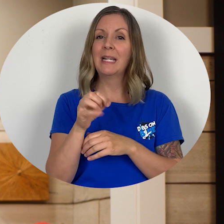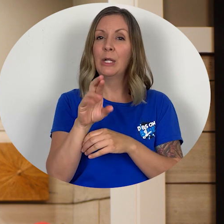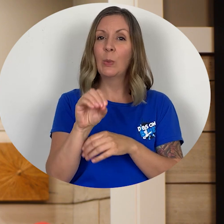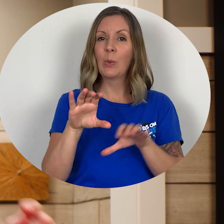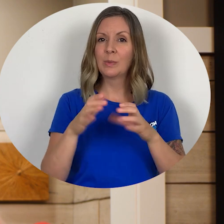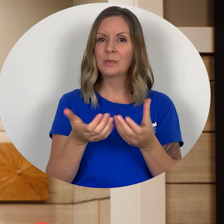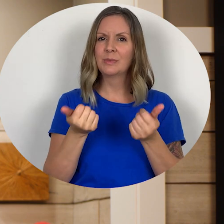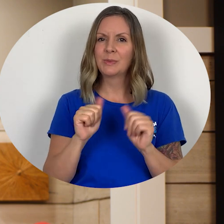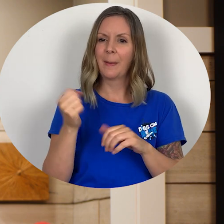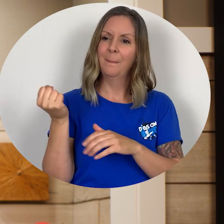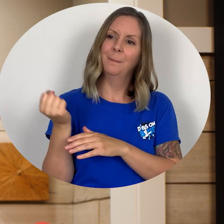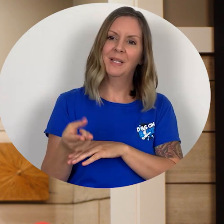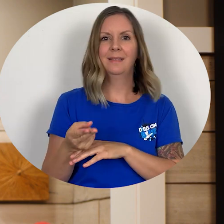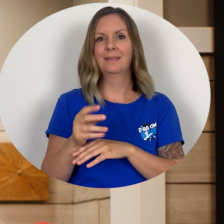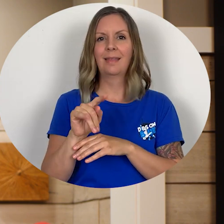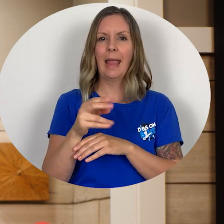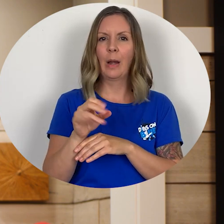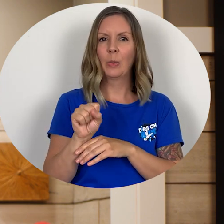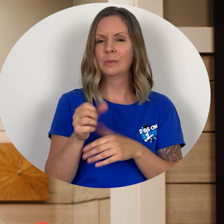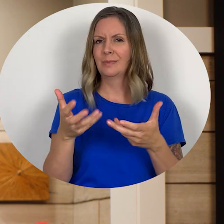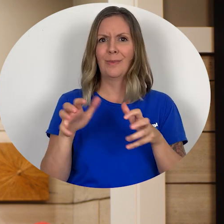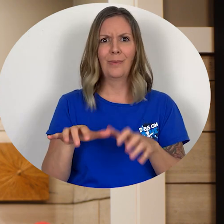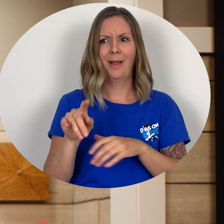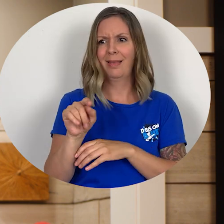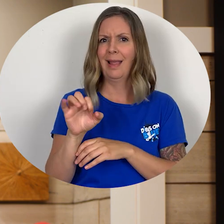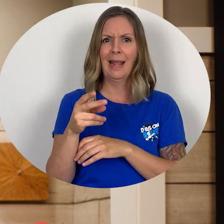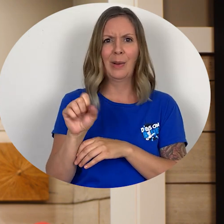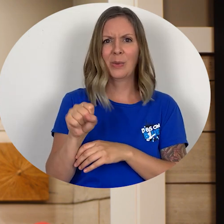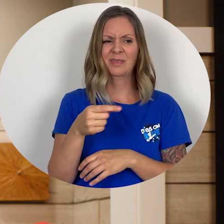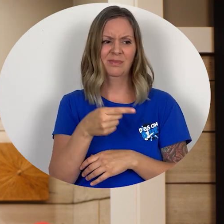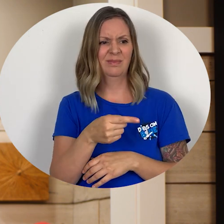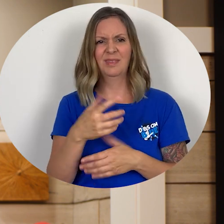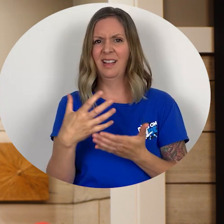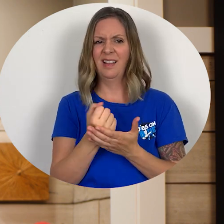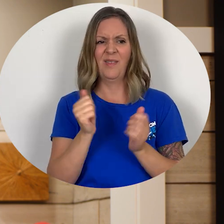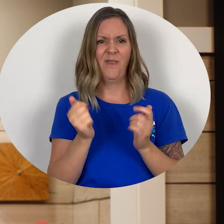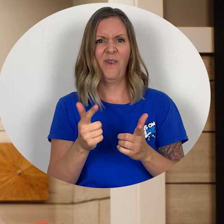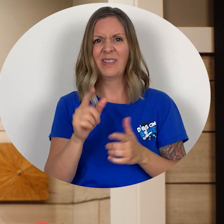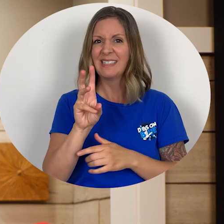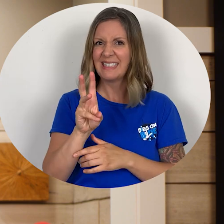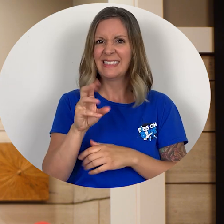to defeat Thanos before he can assemble all 6 Infinity Stones and unleash their power